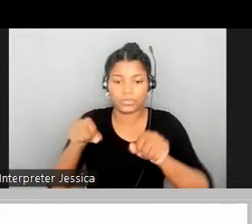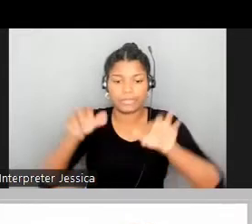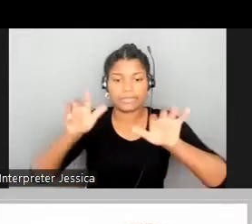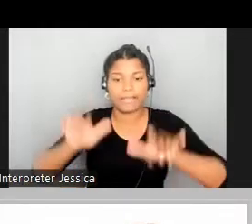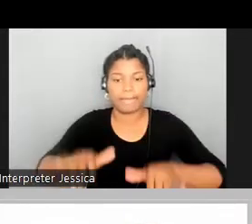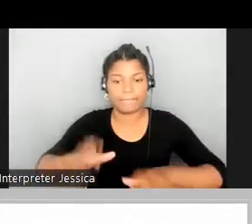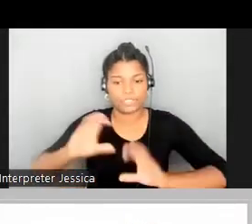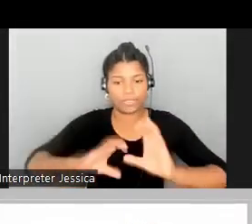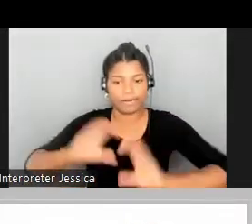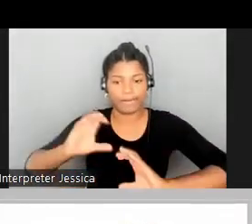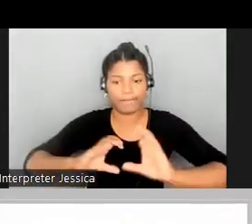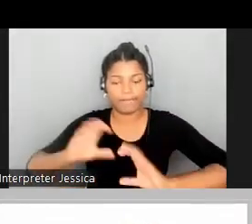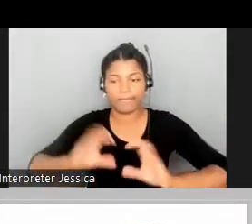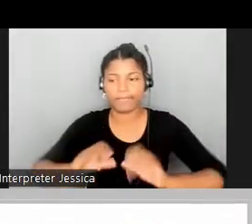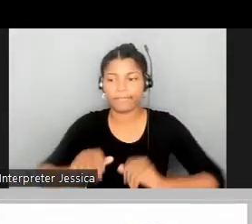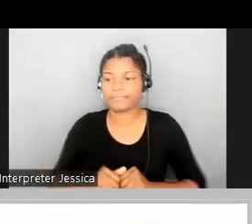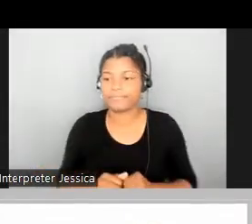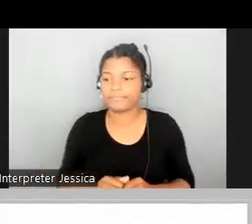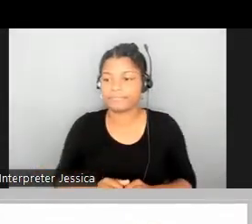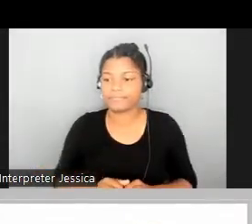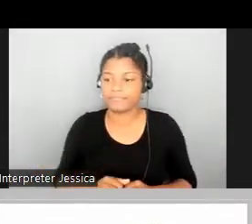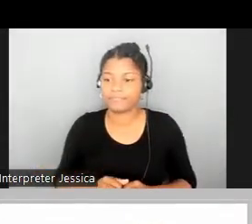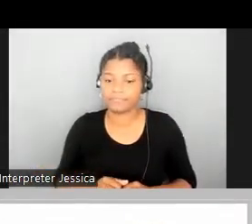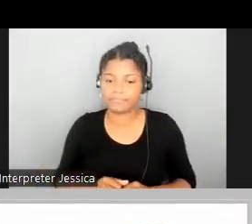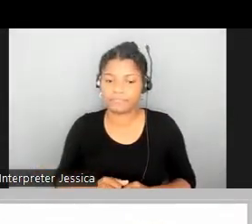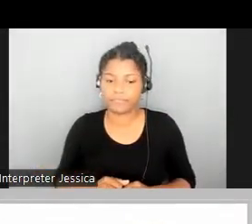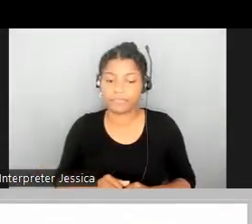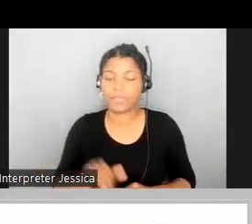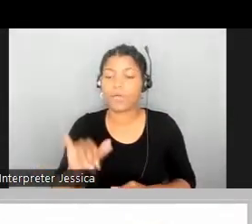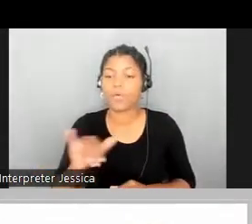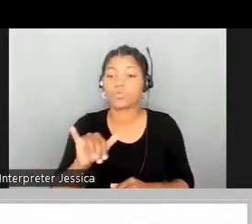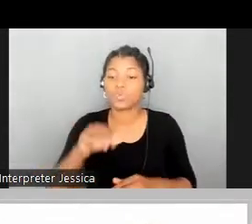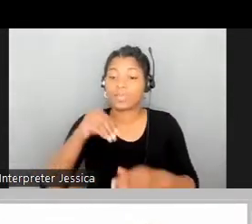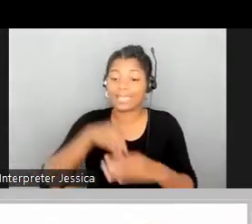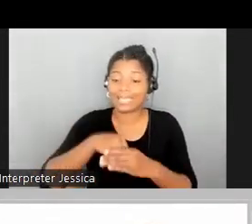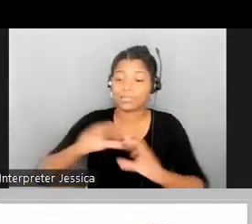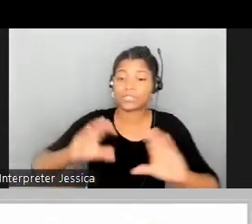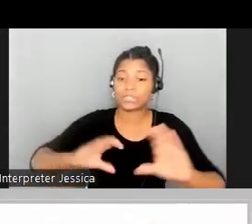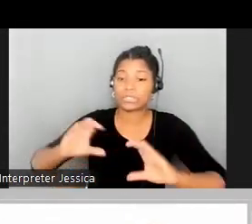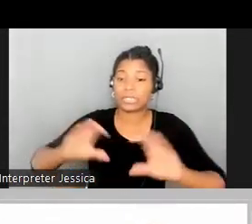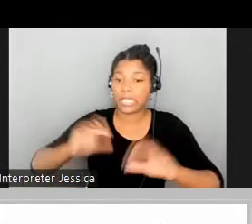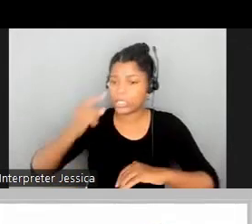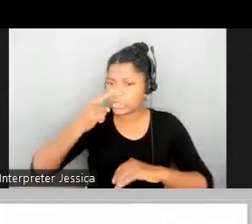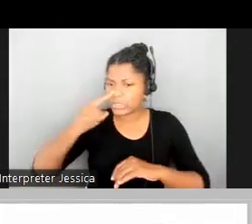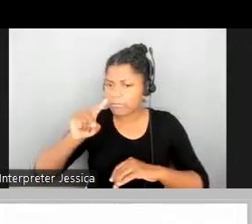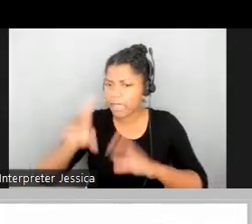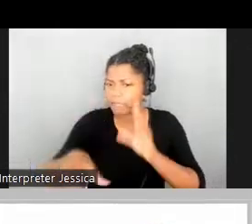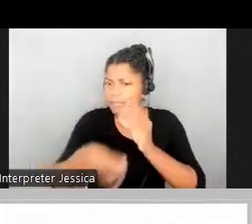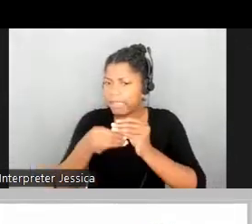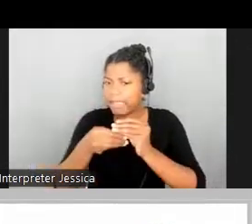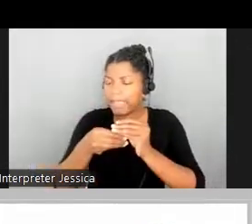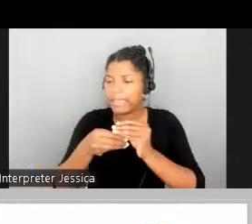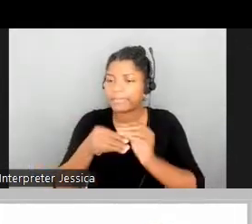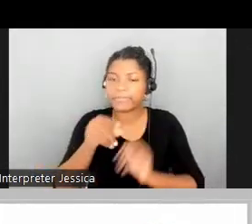In the chat could you include what you and a key partner might be doing to currently